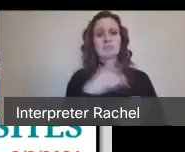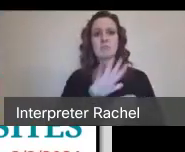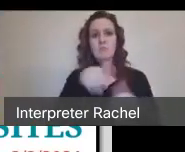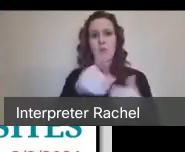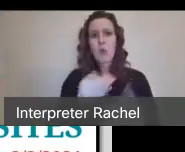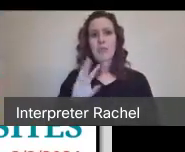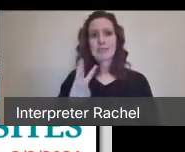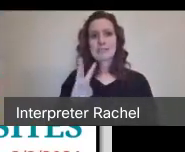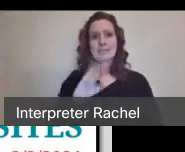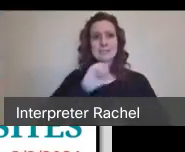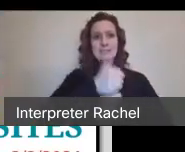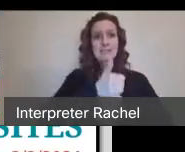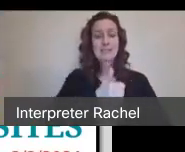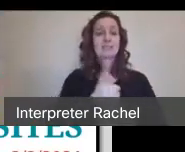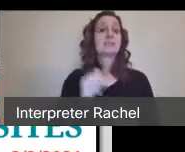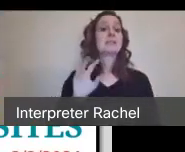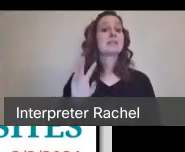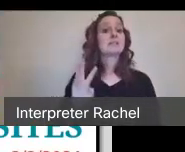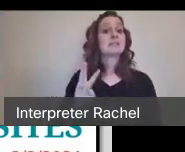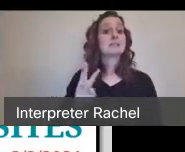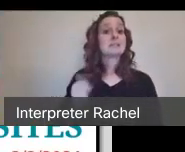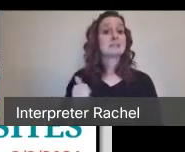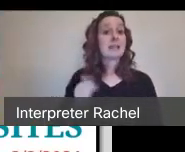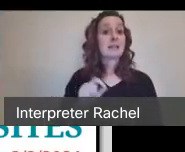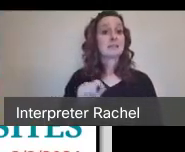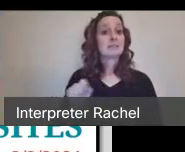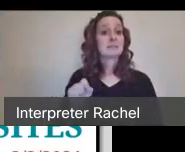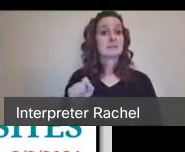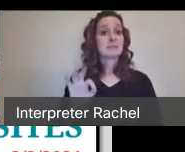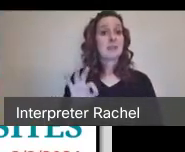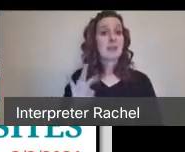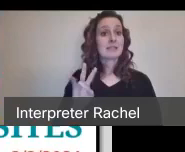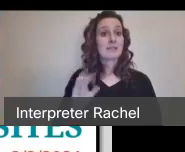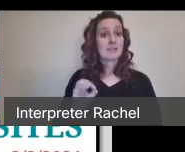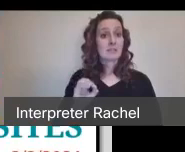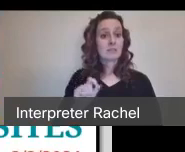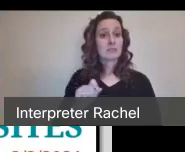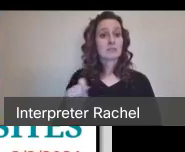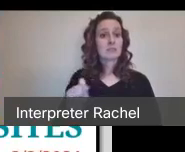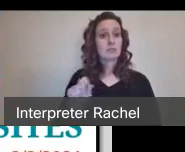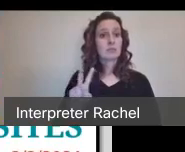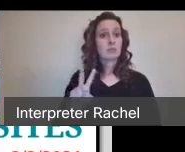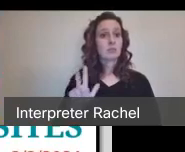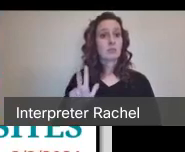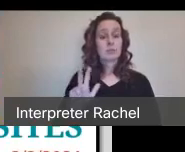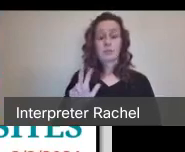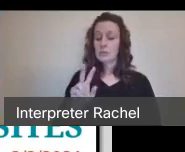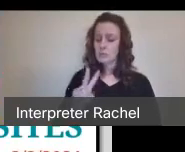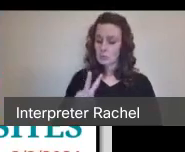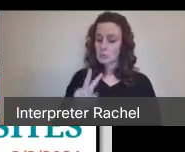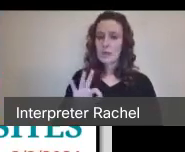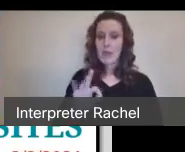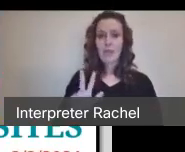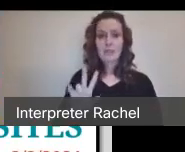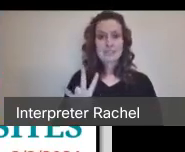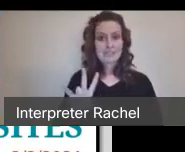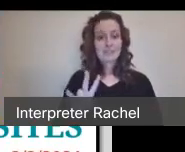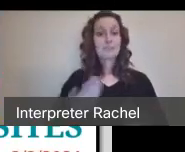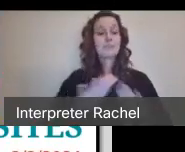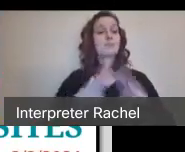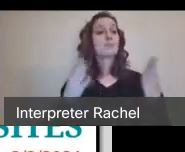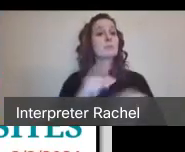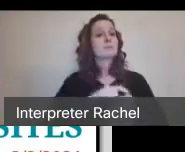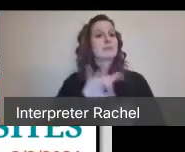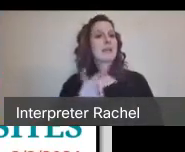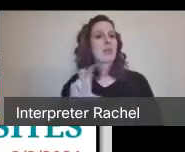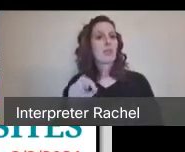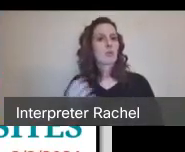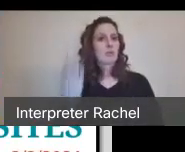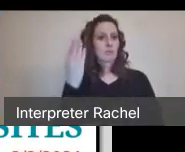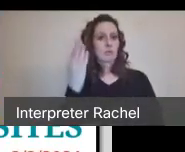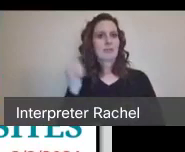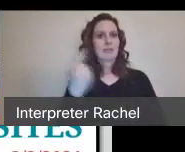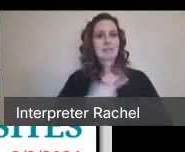at (610) 970-2937. That opens up at 8:30 in the morning of the day that you'd like to be tested